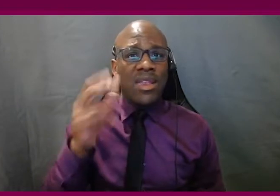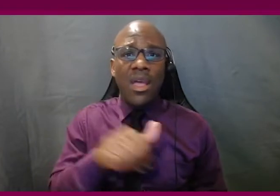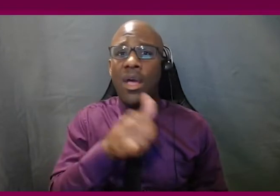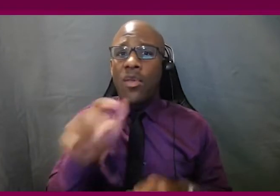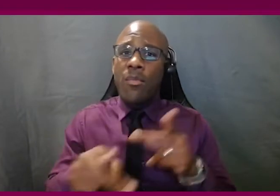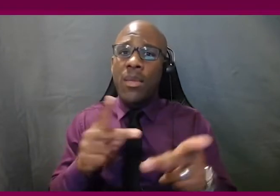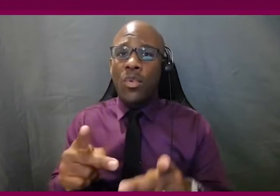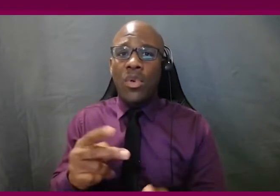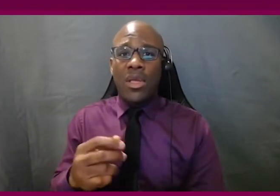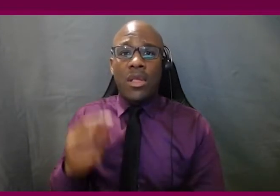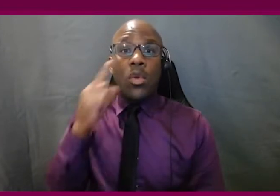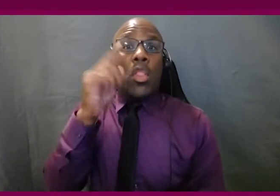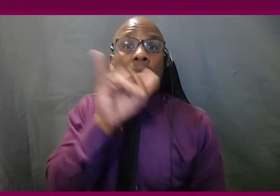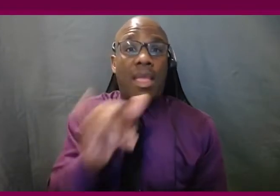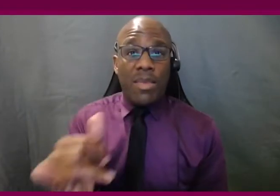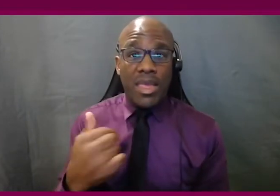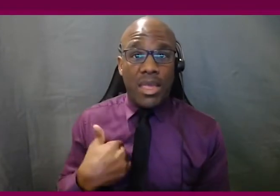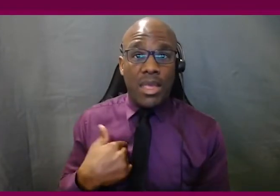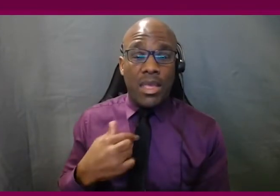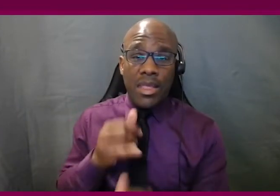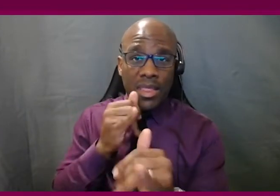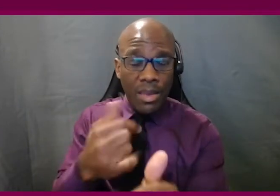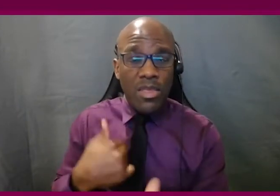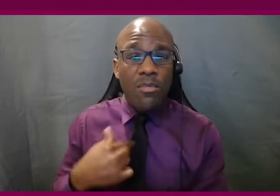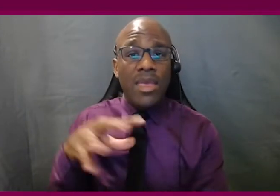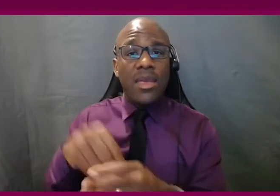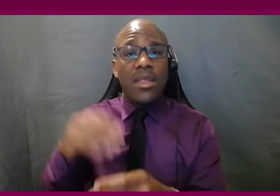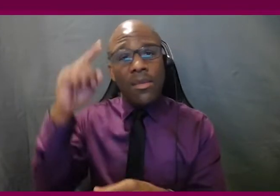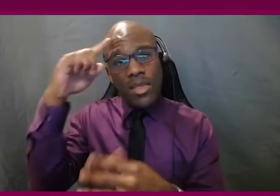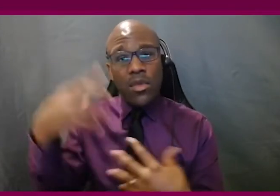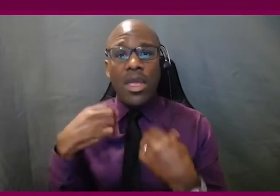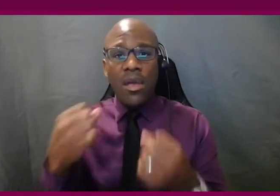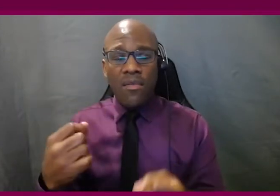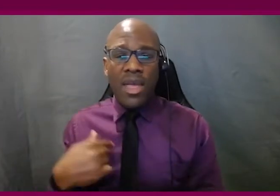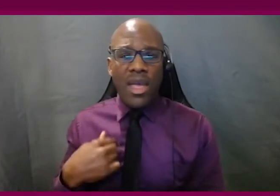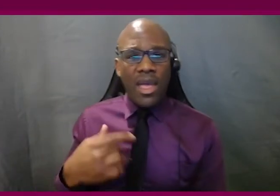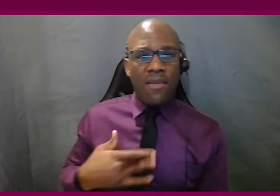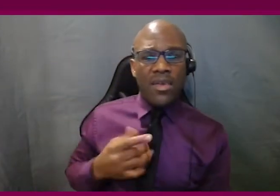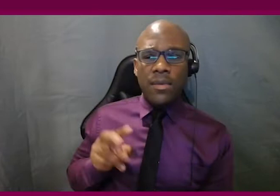Bri Beck: And I don't hold that against the therapists